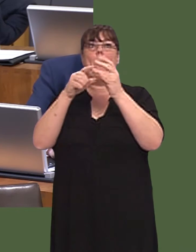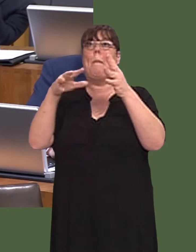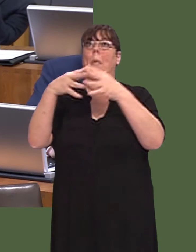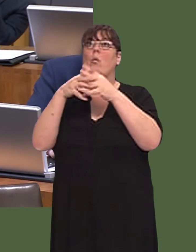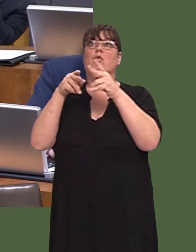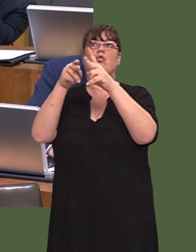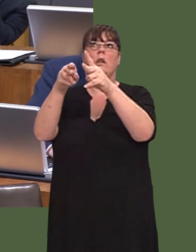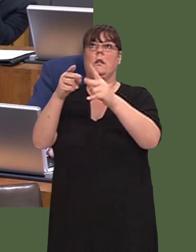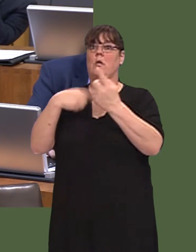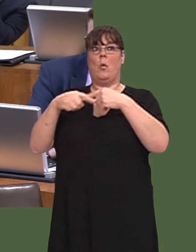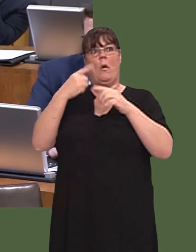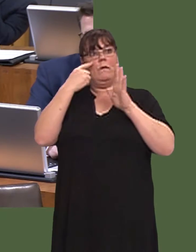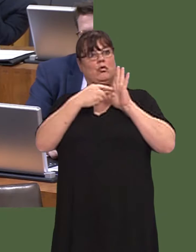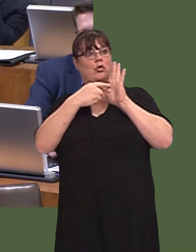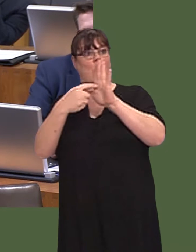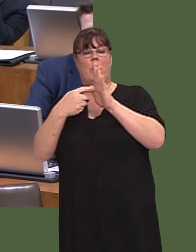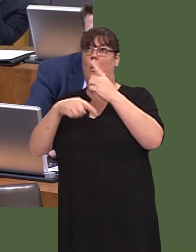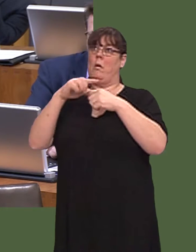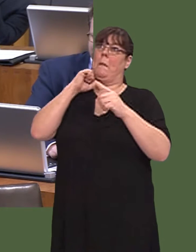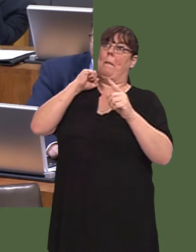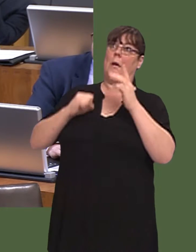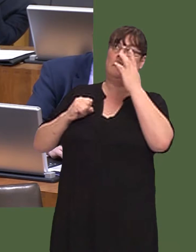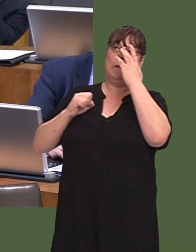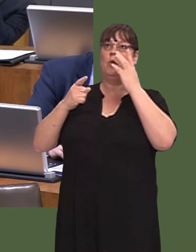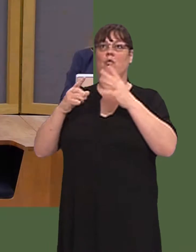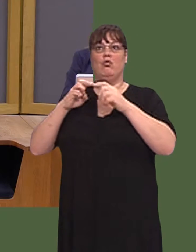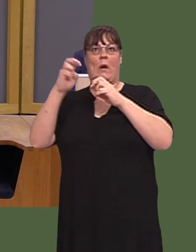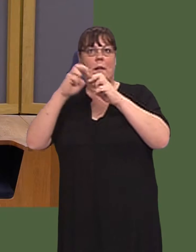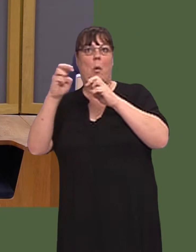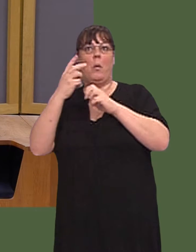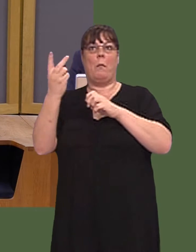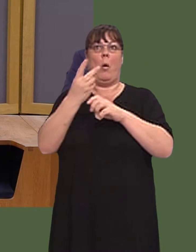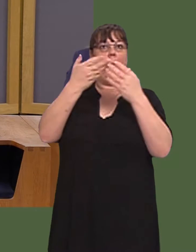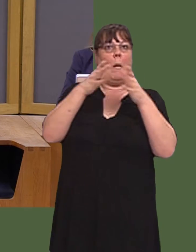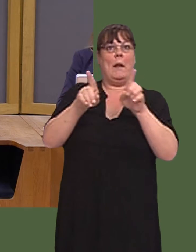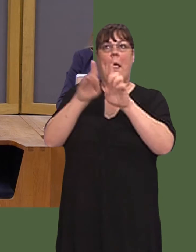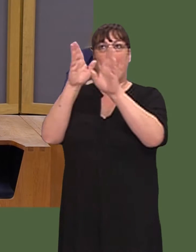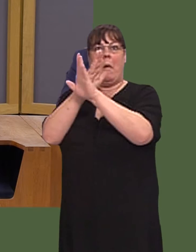So, weíve demonstrated our commitment to transport, both public and private. Eluned Morgan: 4.